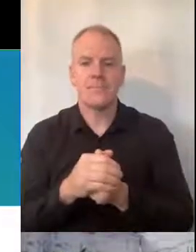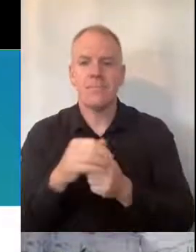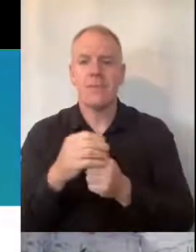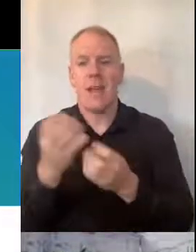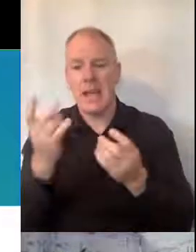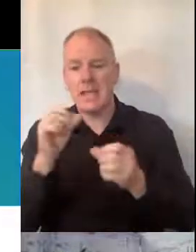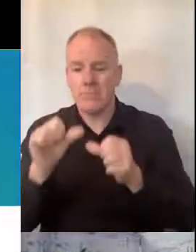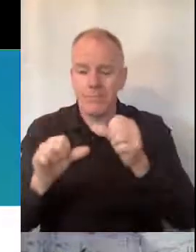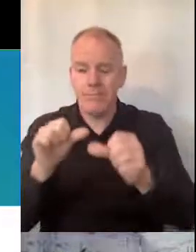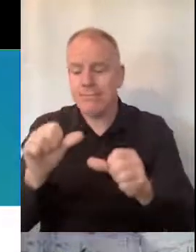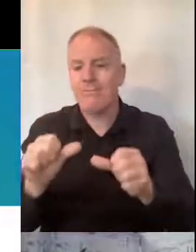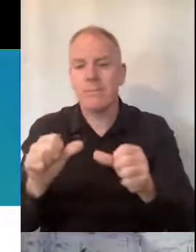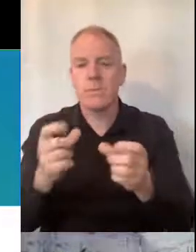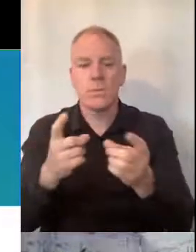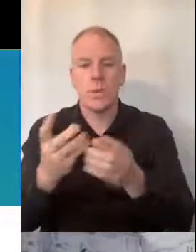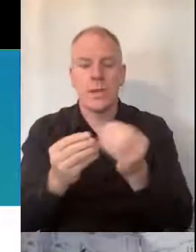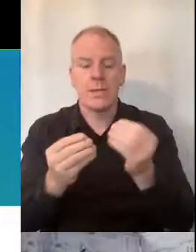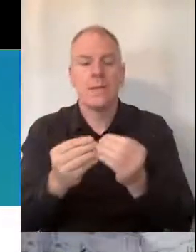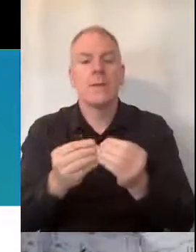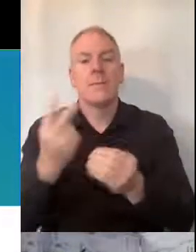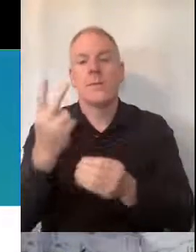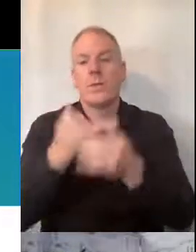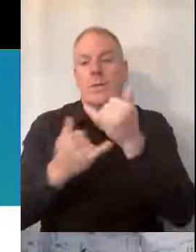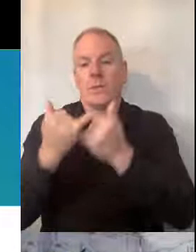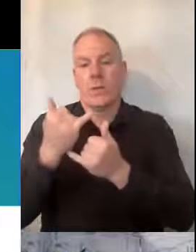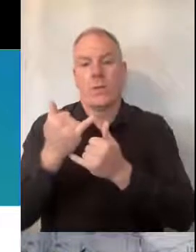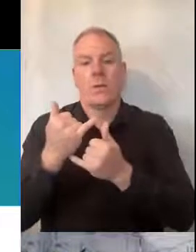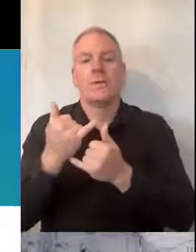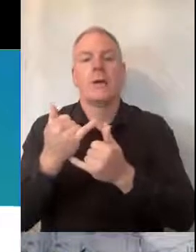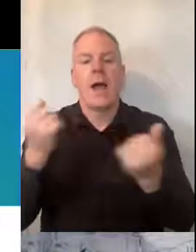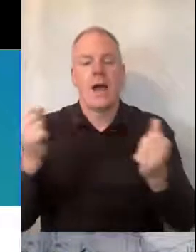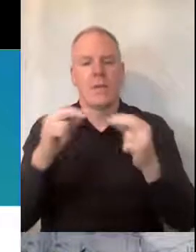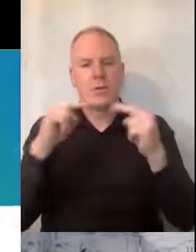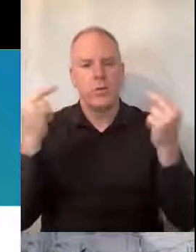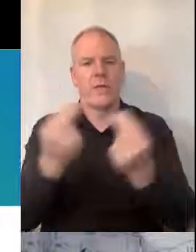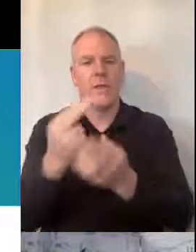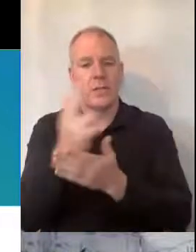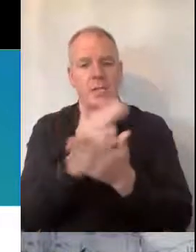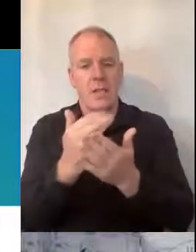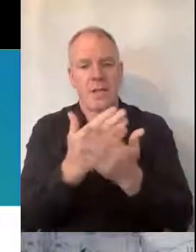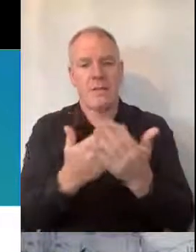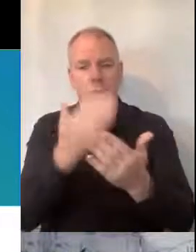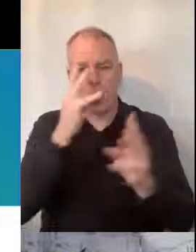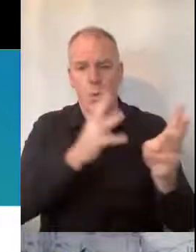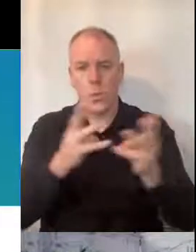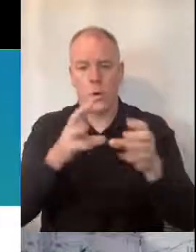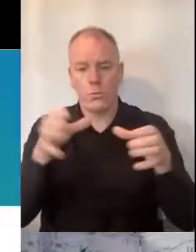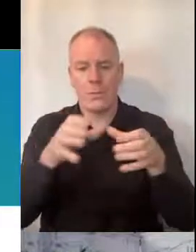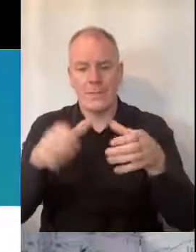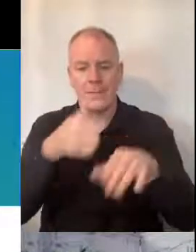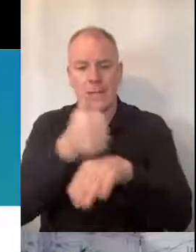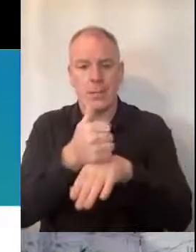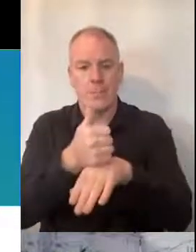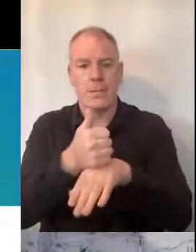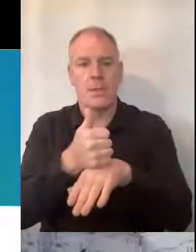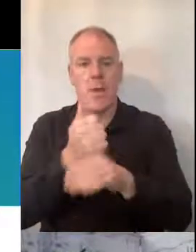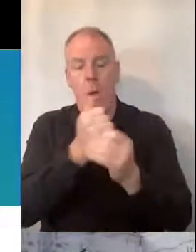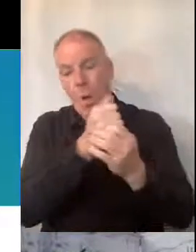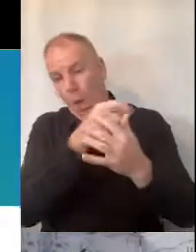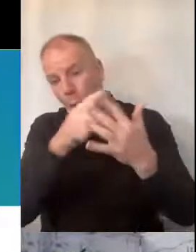but intentional steps. So about two years ago there was a universal design for learning. Working group set up and that includes all our QB community.